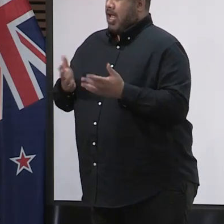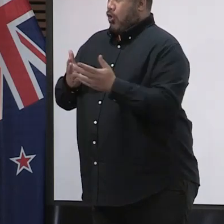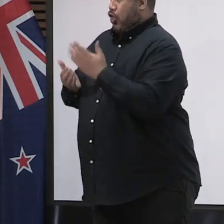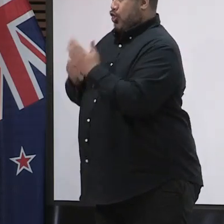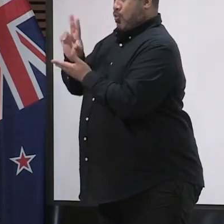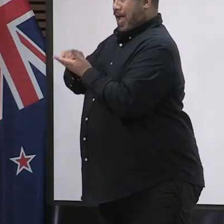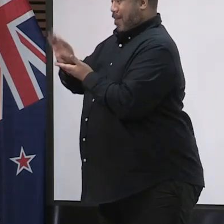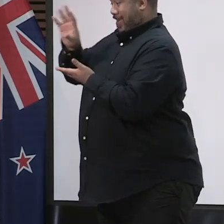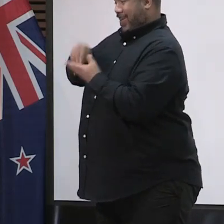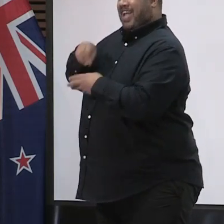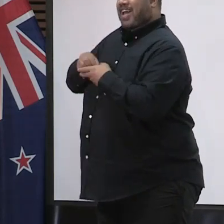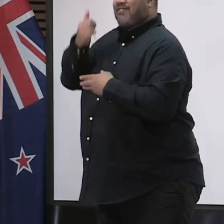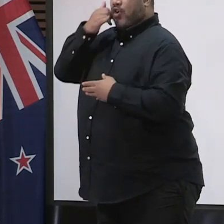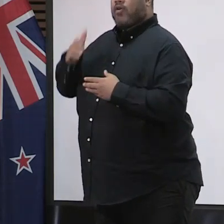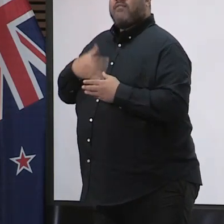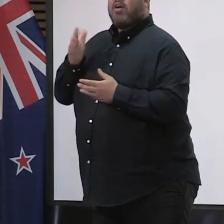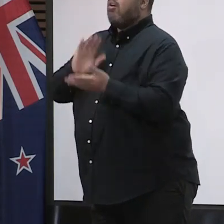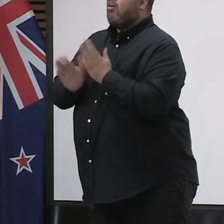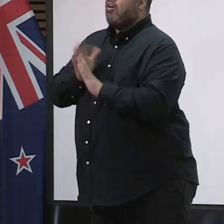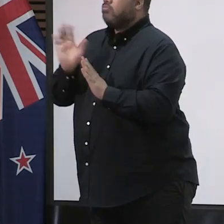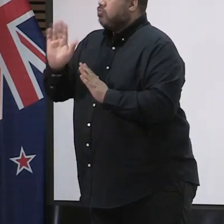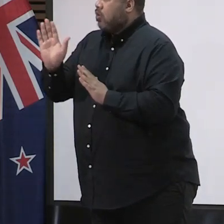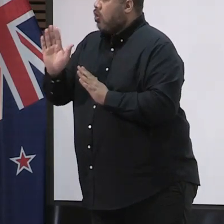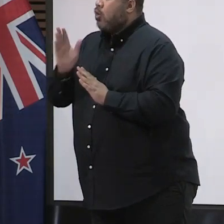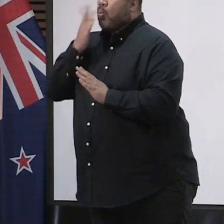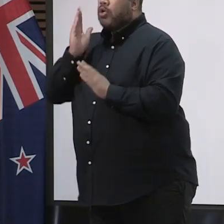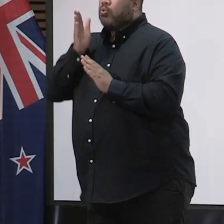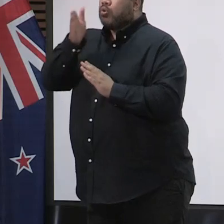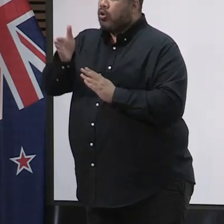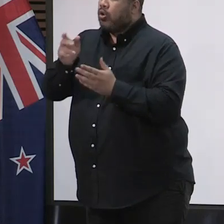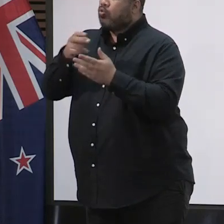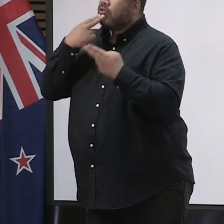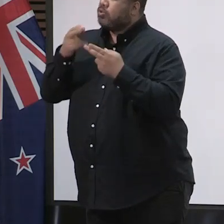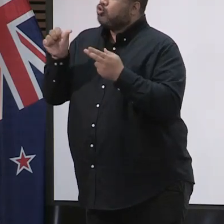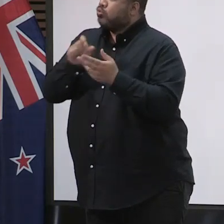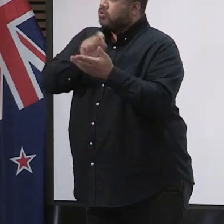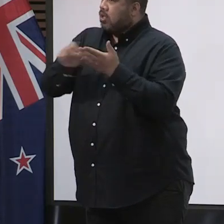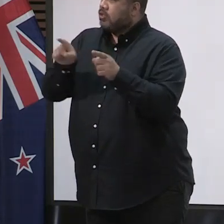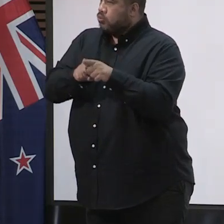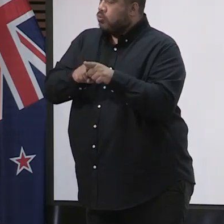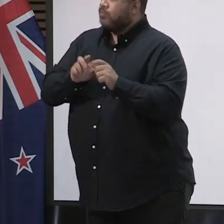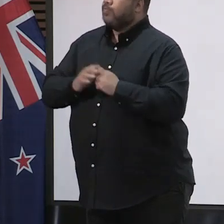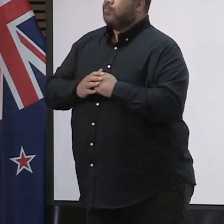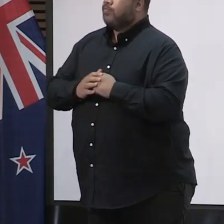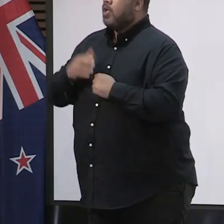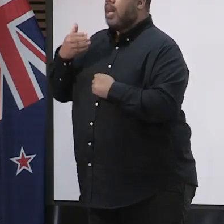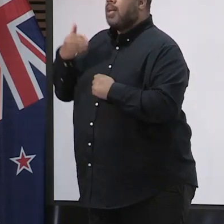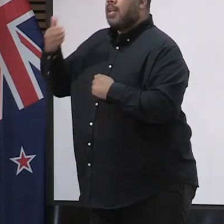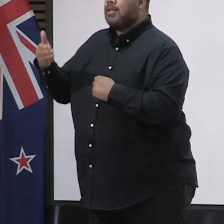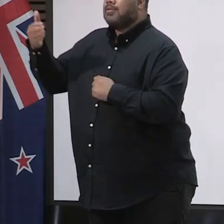that people are usually going for a period of time. At this point in time, the new app,